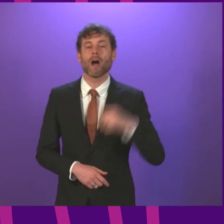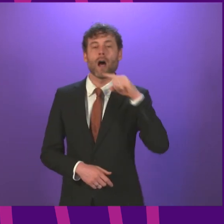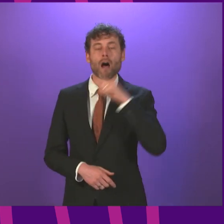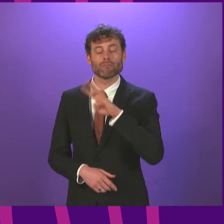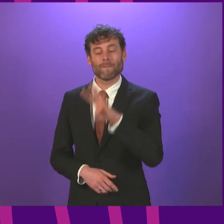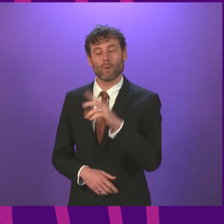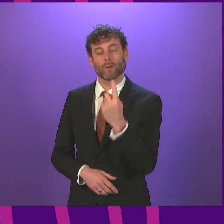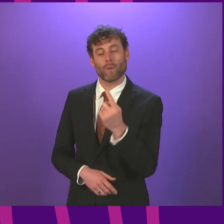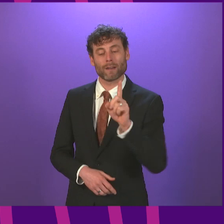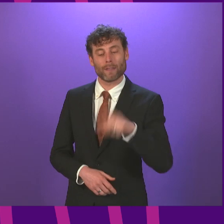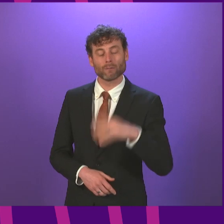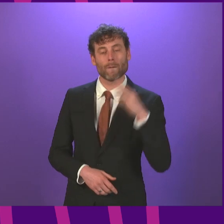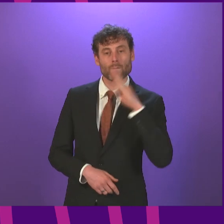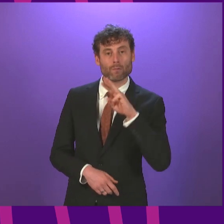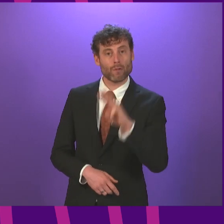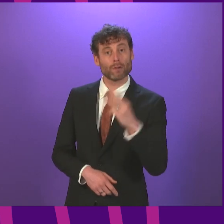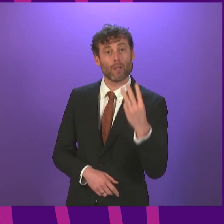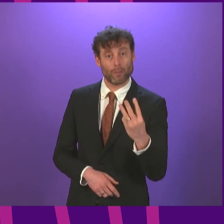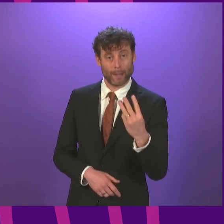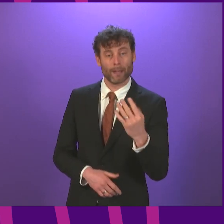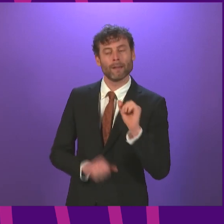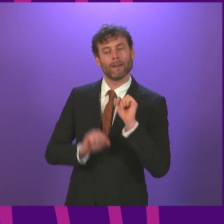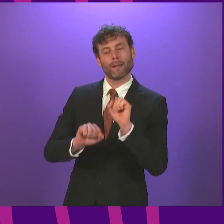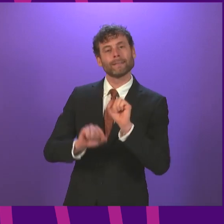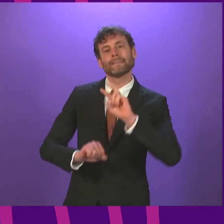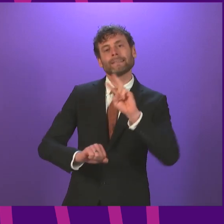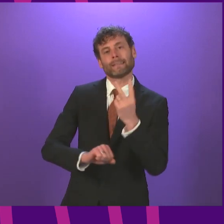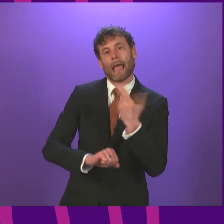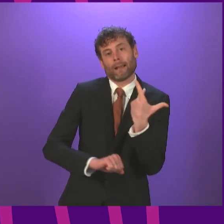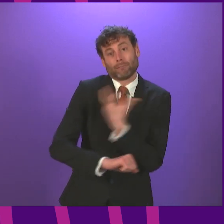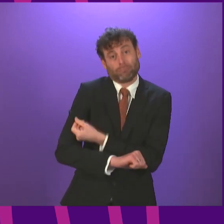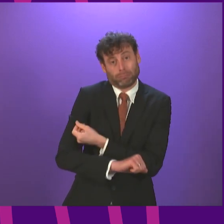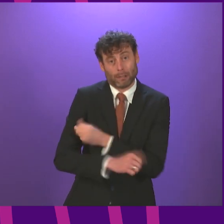In addition, 141,433 people have received their second dose, which is an increase of